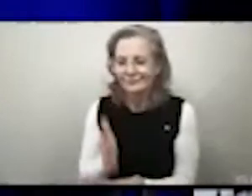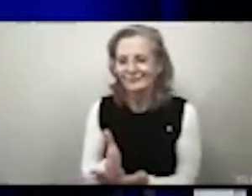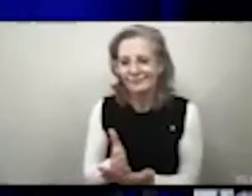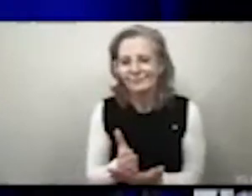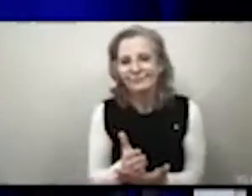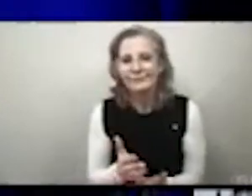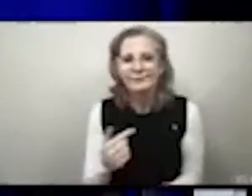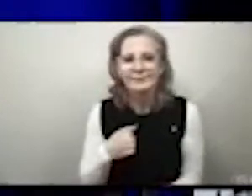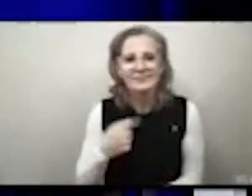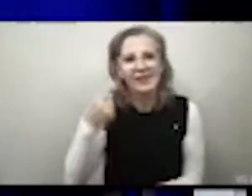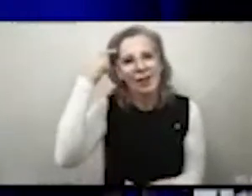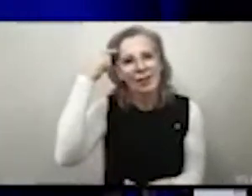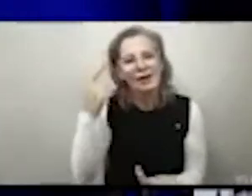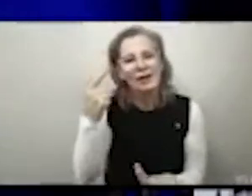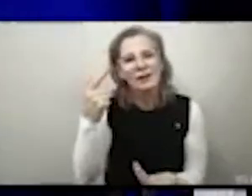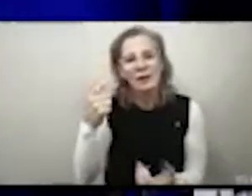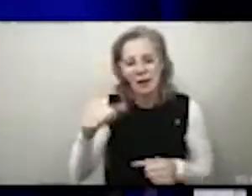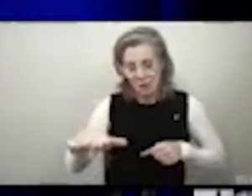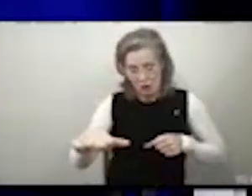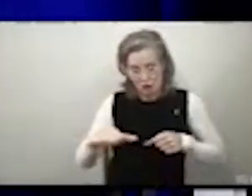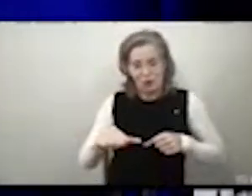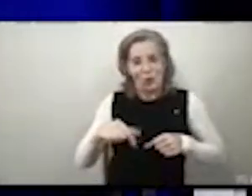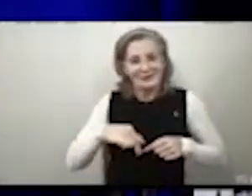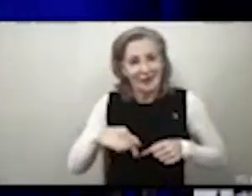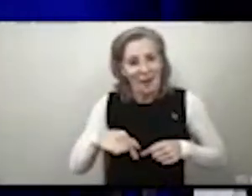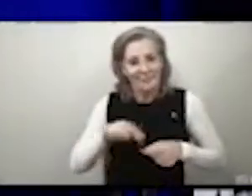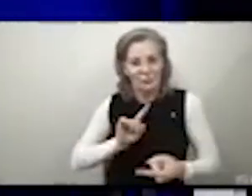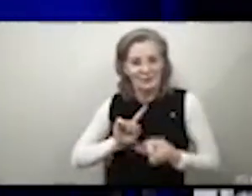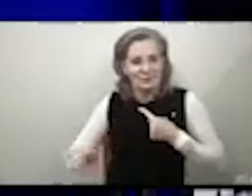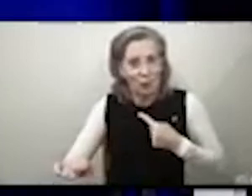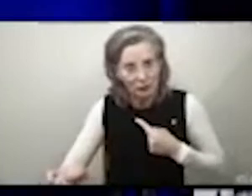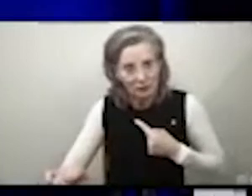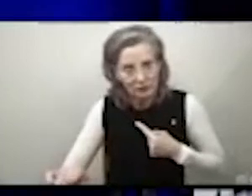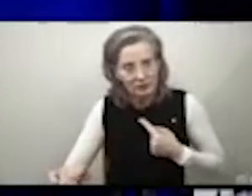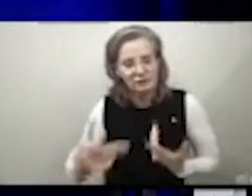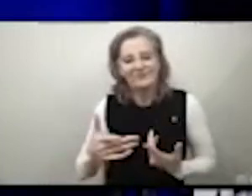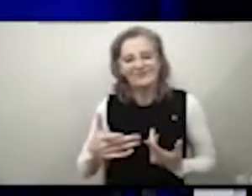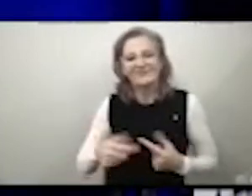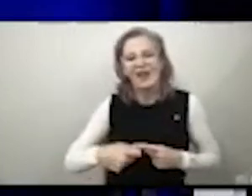response and there's a long-term response. The long-term response is the one of trying to embed this culturally, the